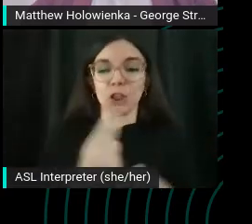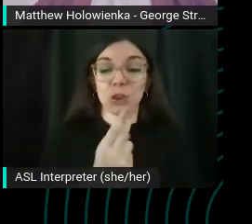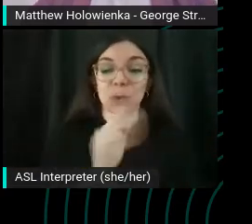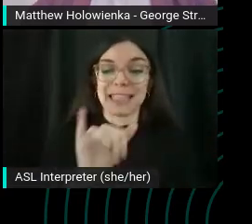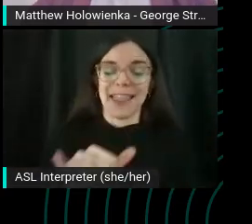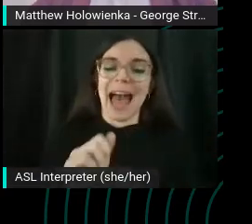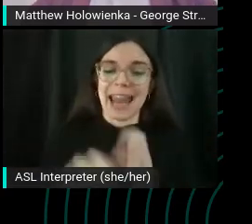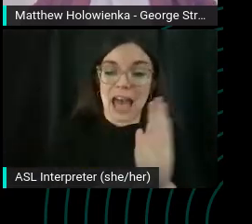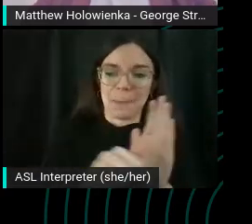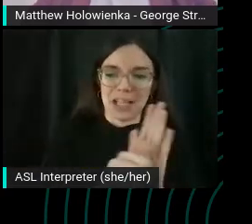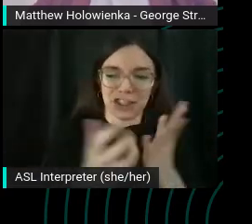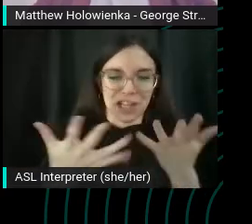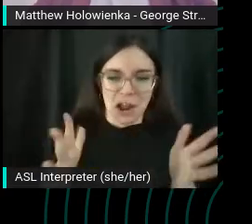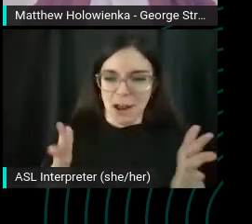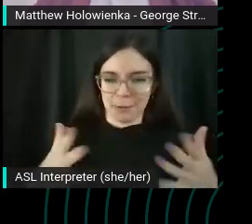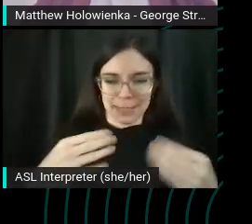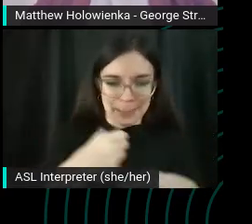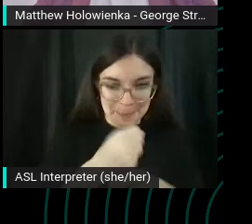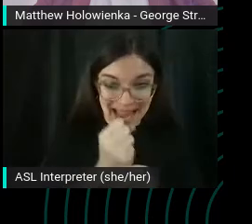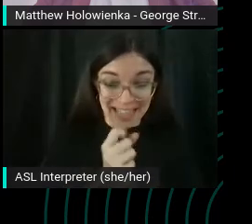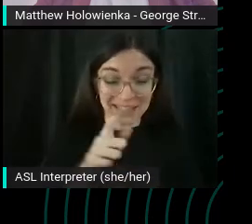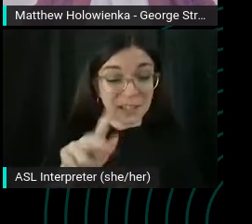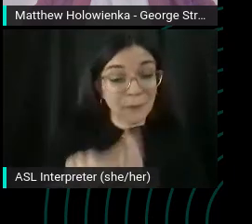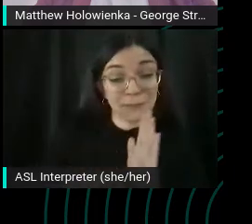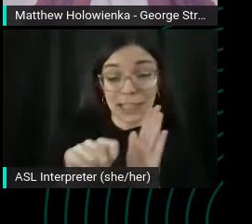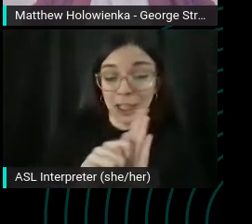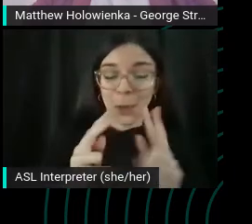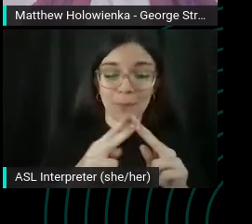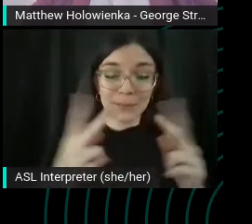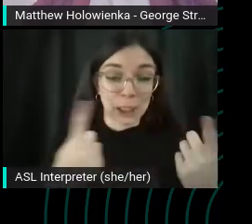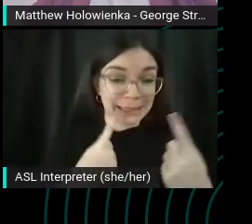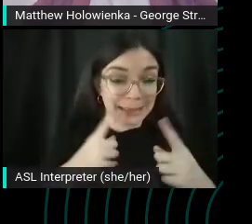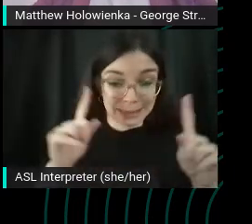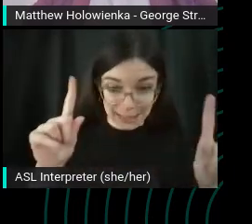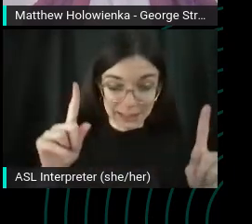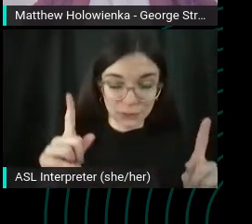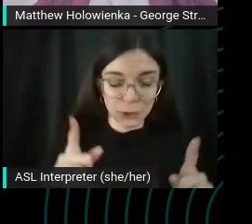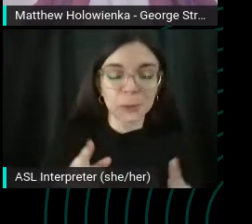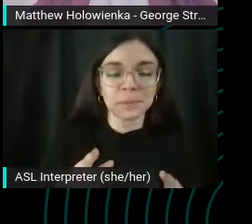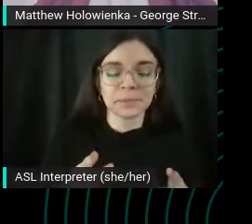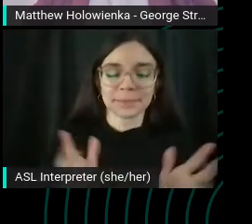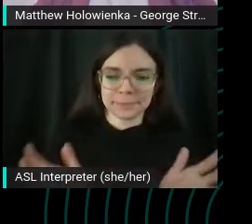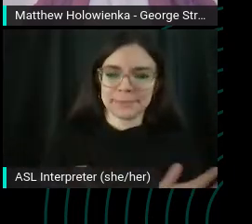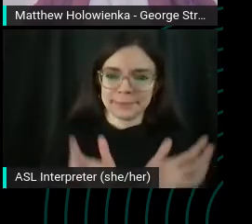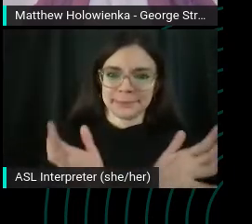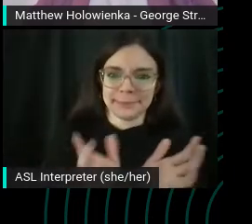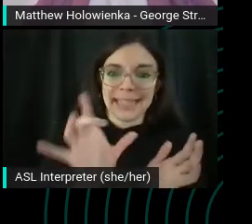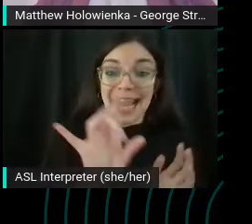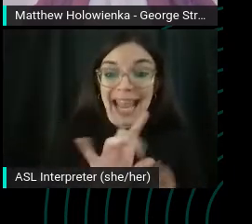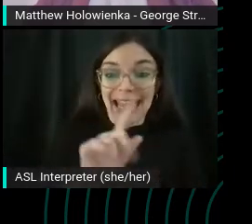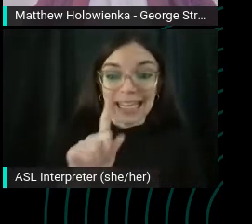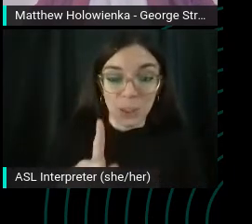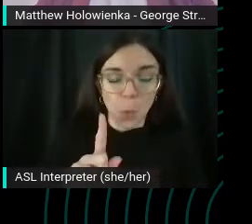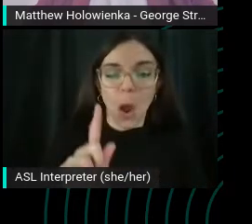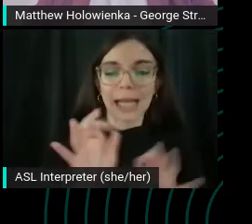So on the whole, this video was very successful. It drove 81 KPVs, key page views,